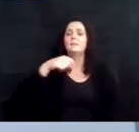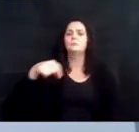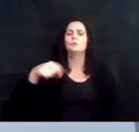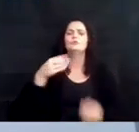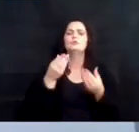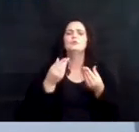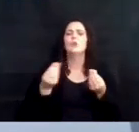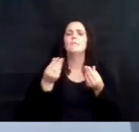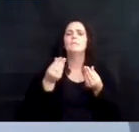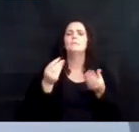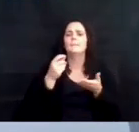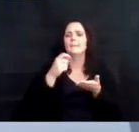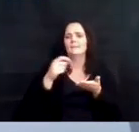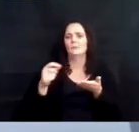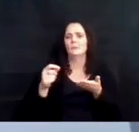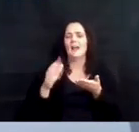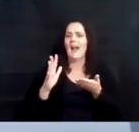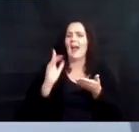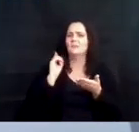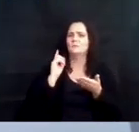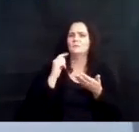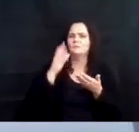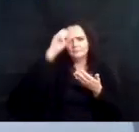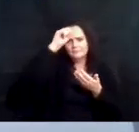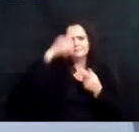of you who here with me last week, we talked all about pencils and I'm gonna